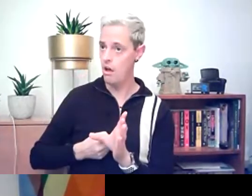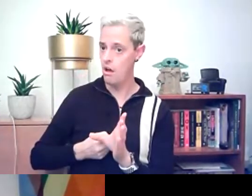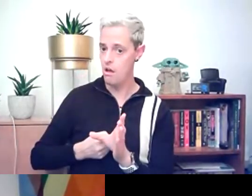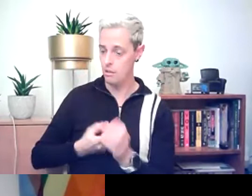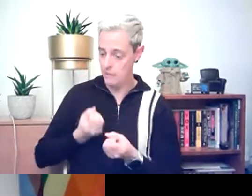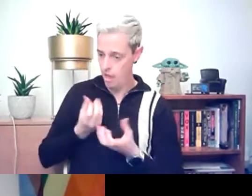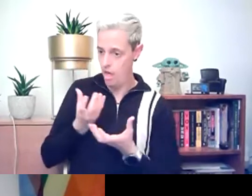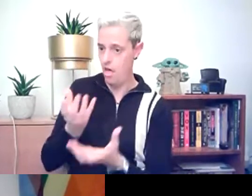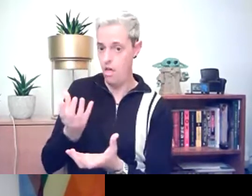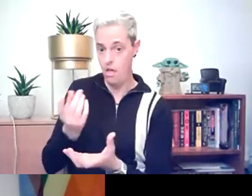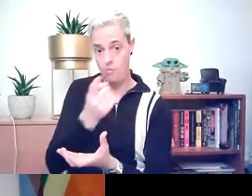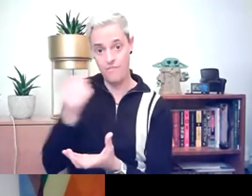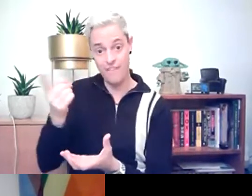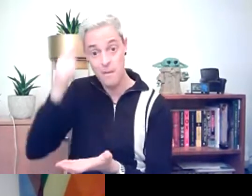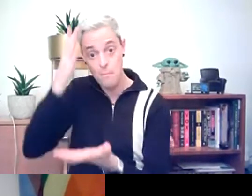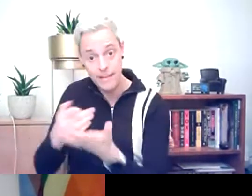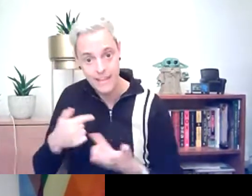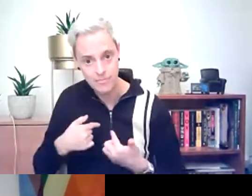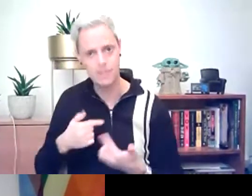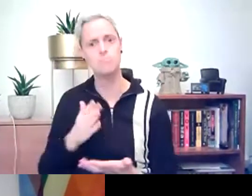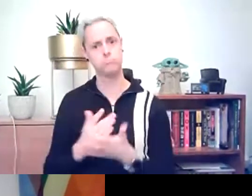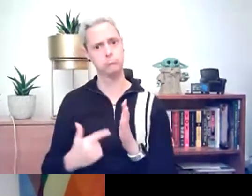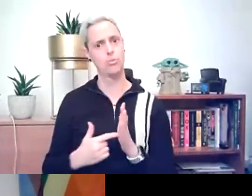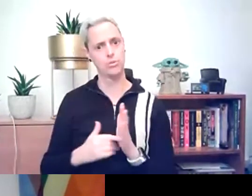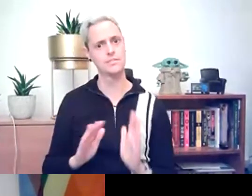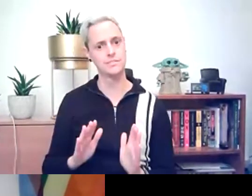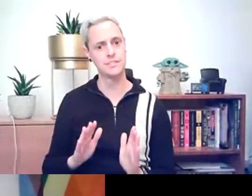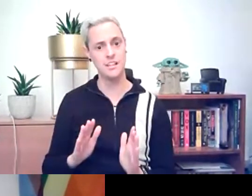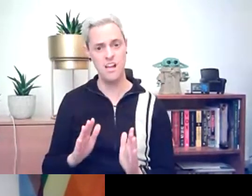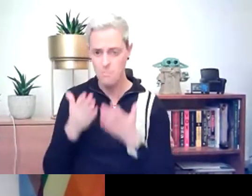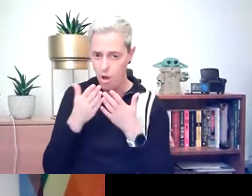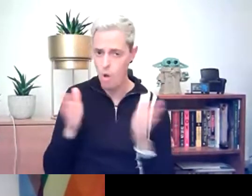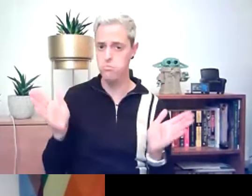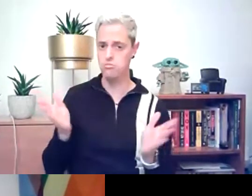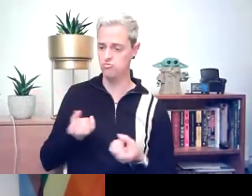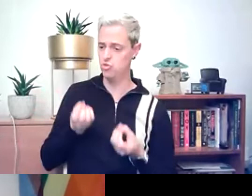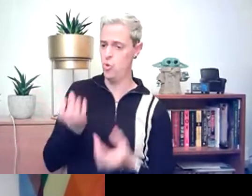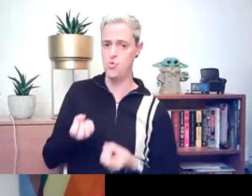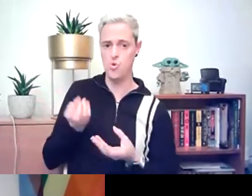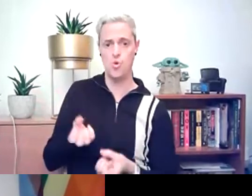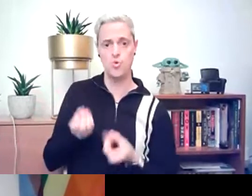most important thing having a space where I could talk openly and feel heard feel seen